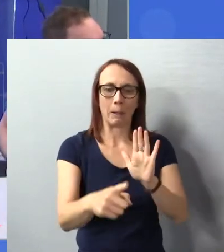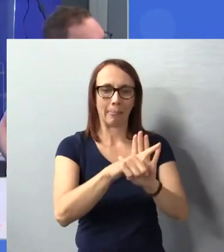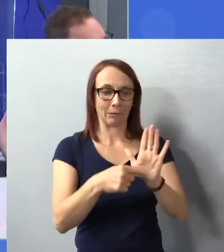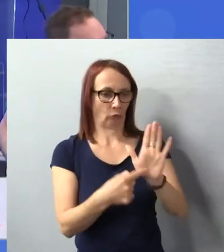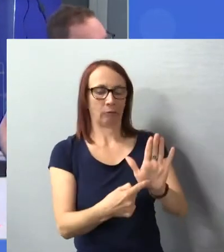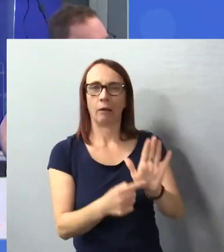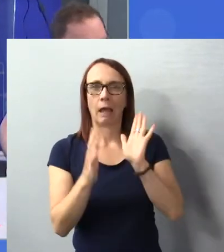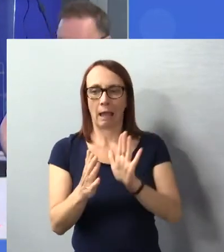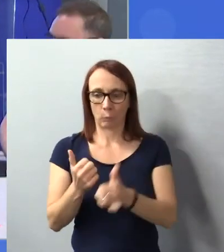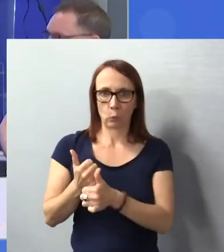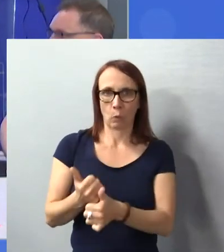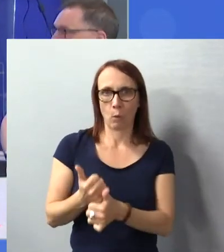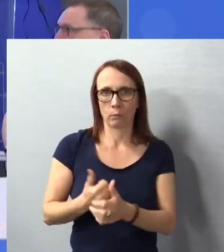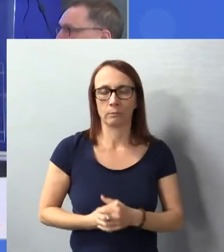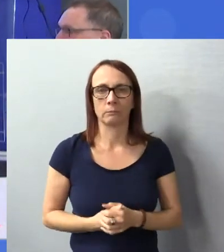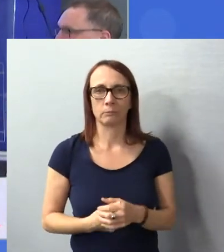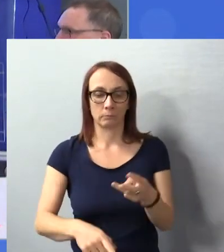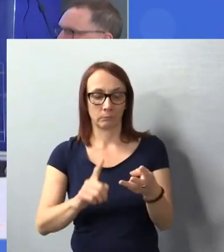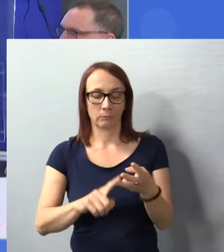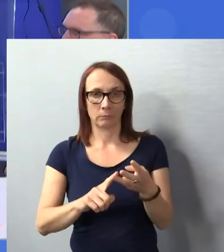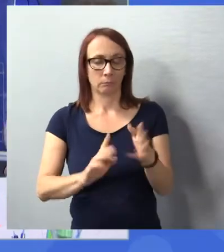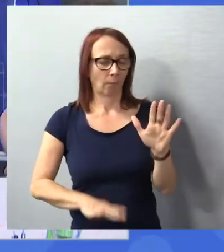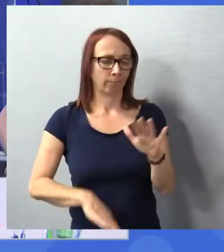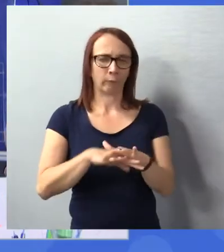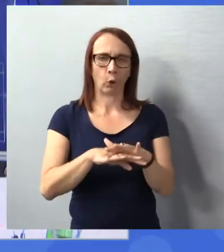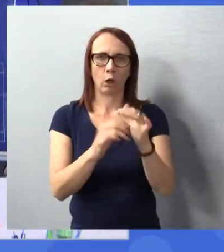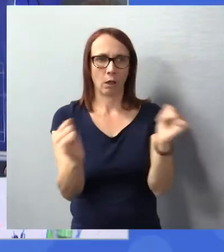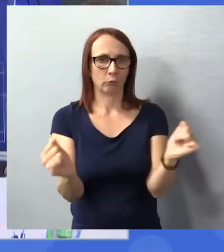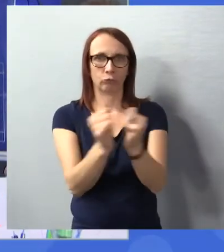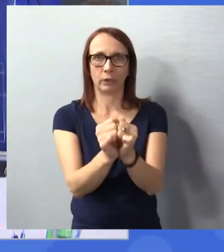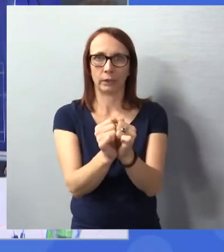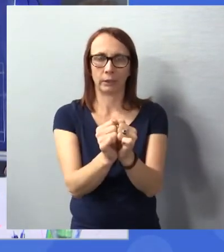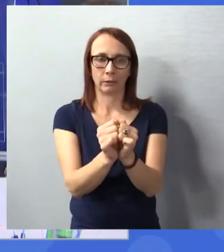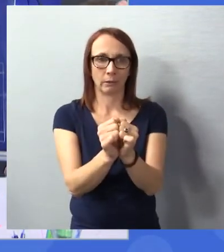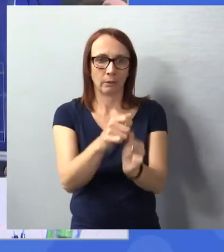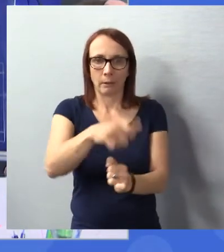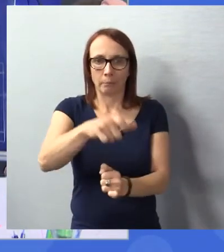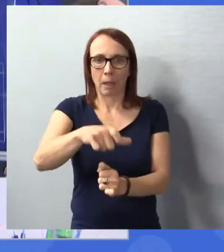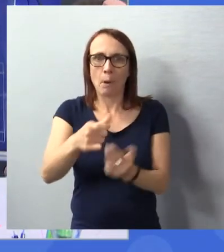the table also unanimously felt that the public need more factual and accessible